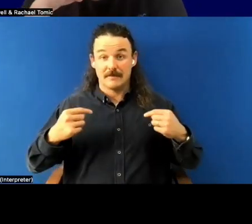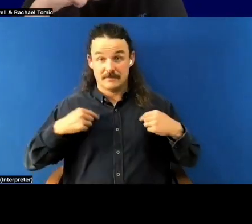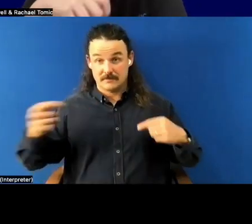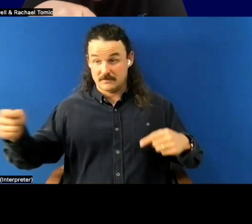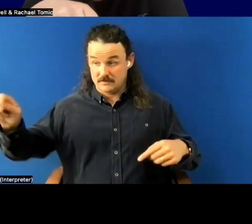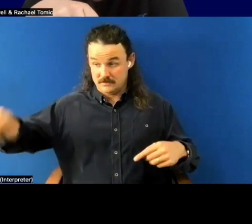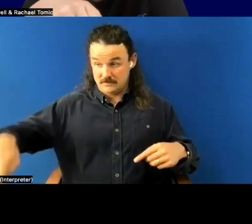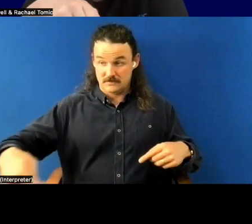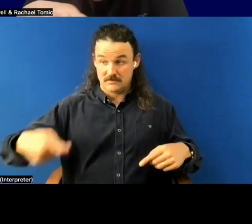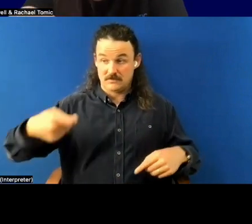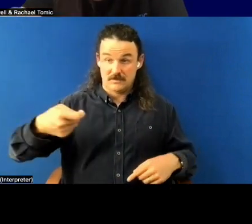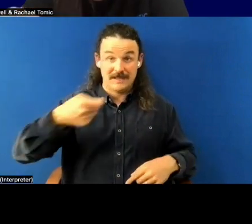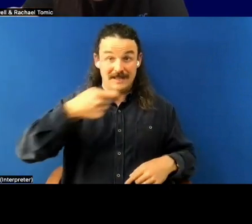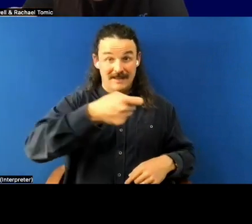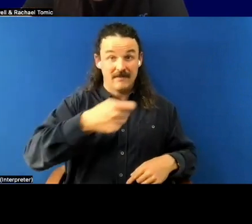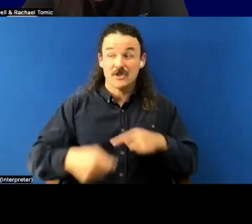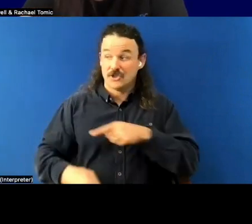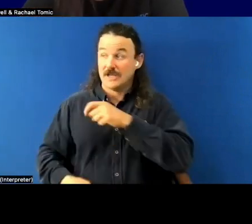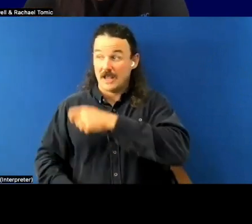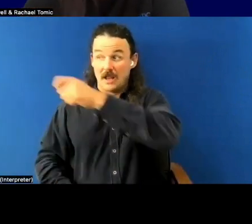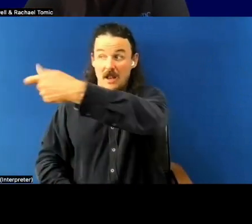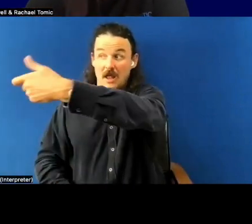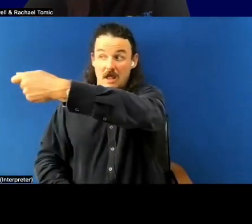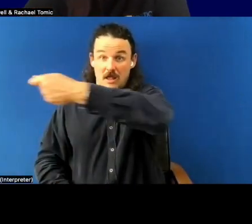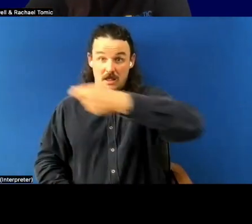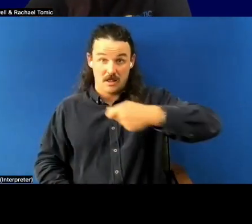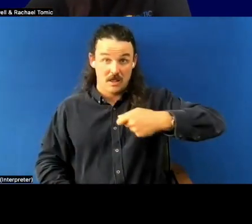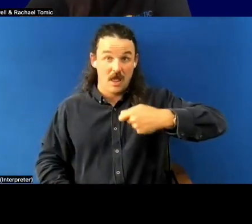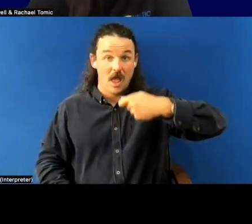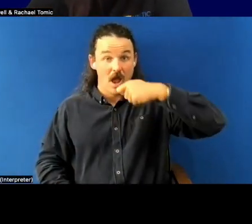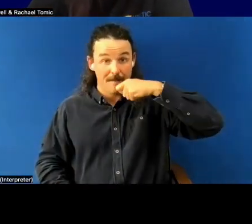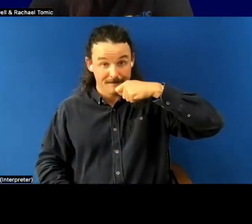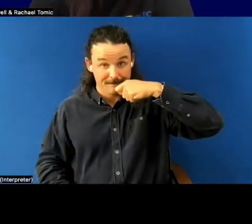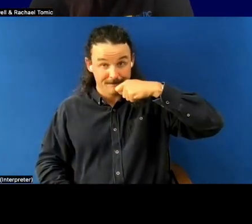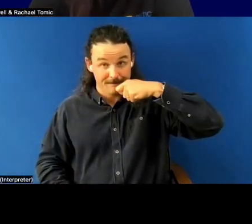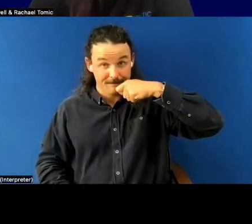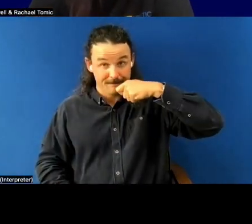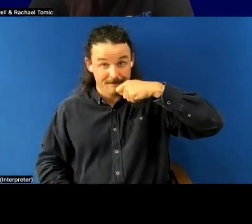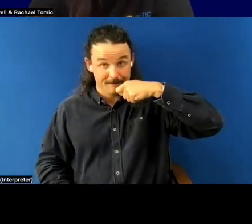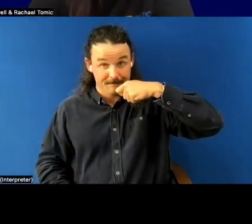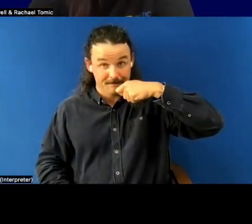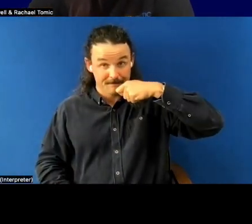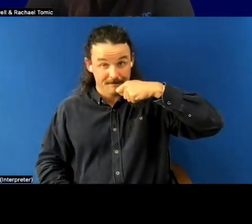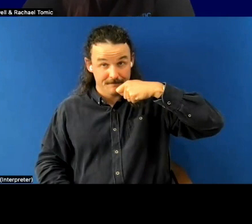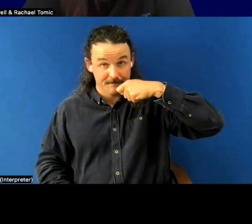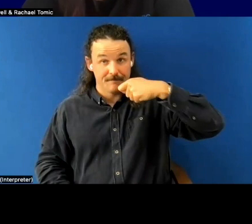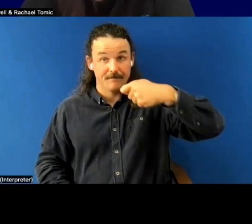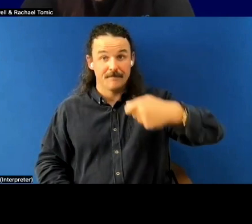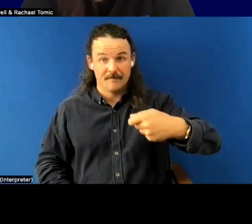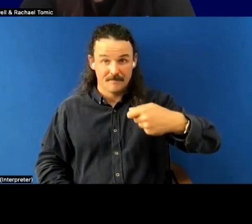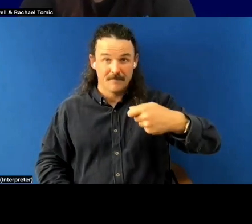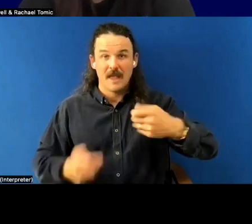clear the spoon and bring it out of her mouth with support just under her elbow.